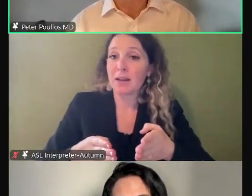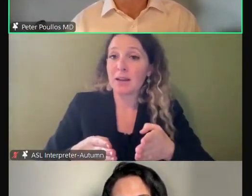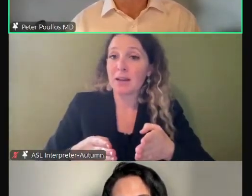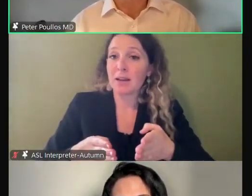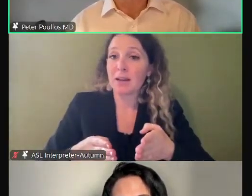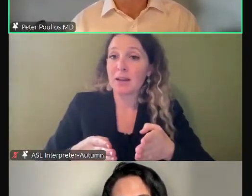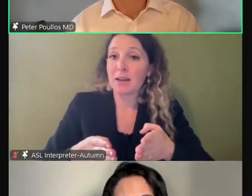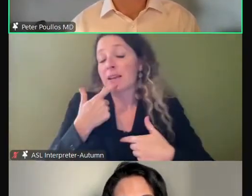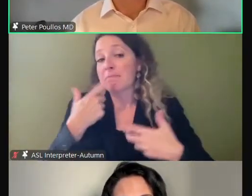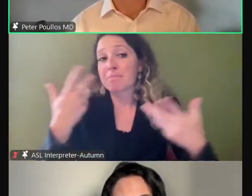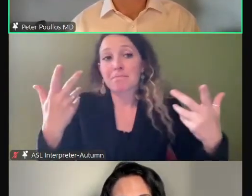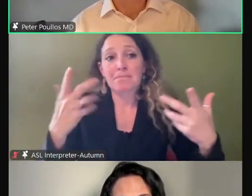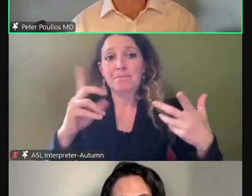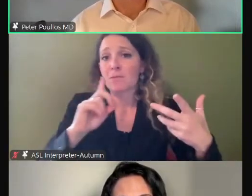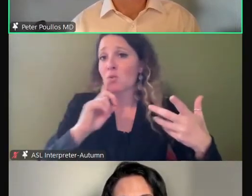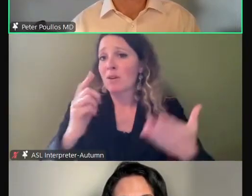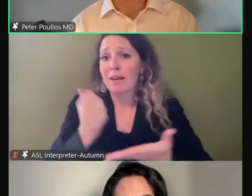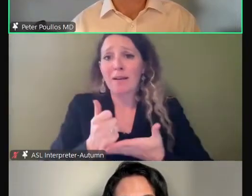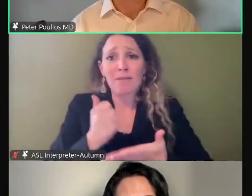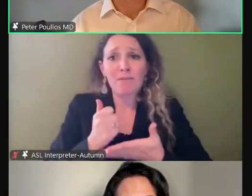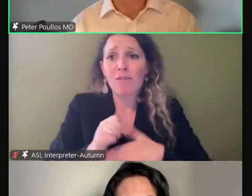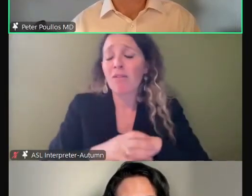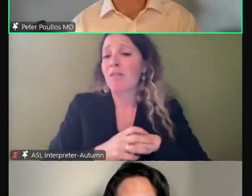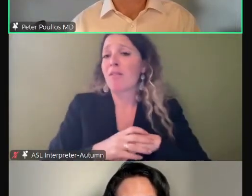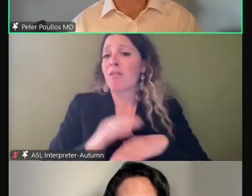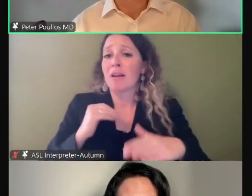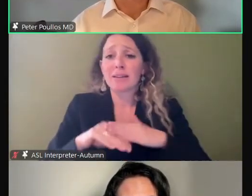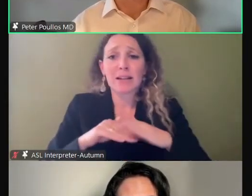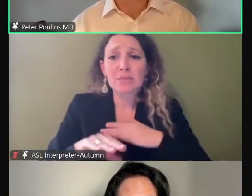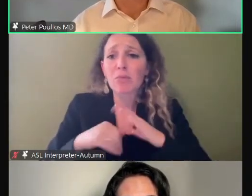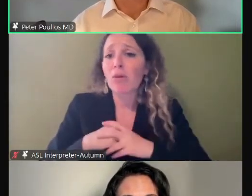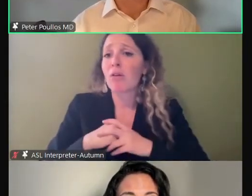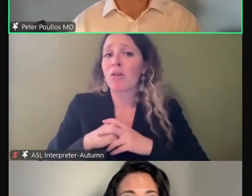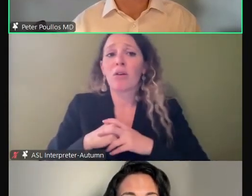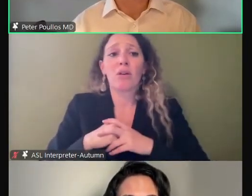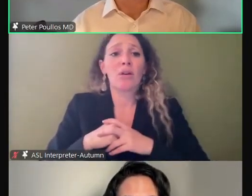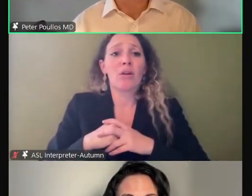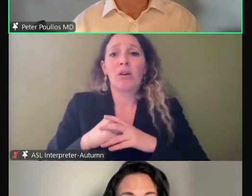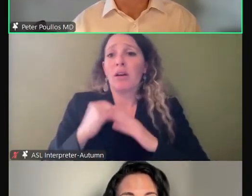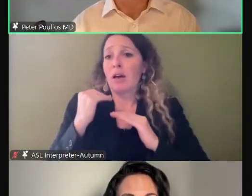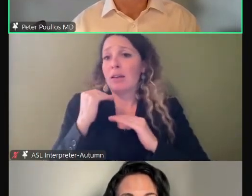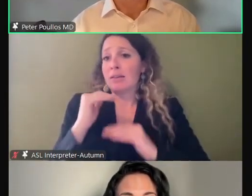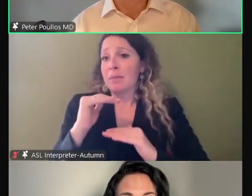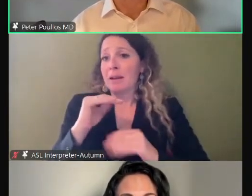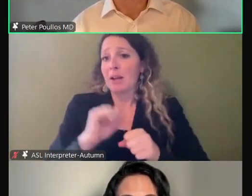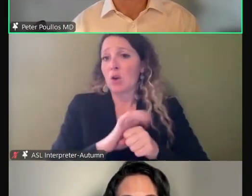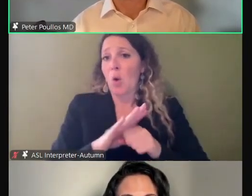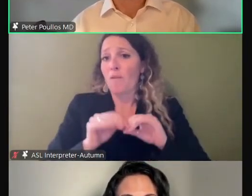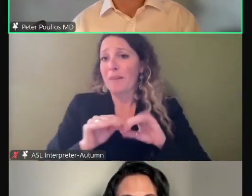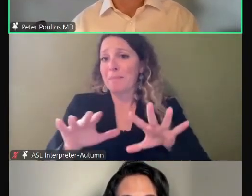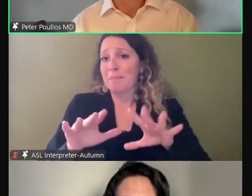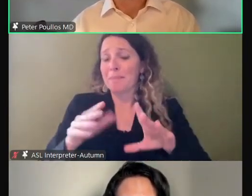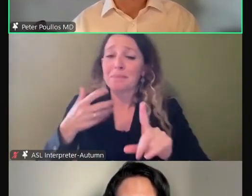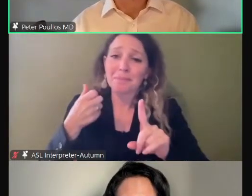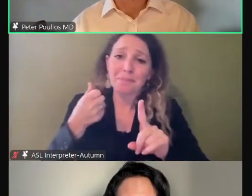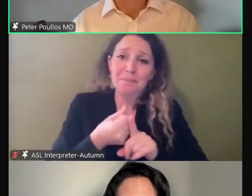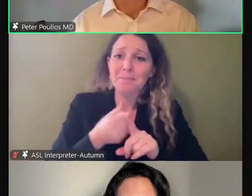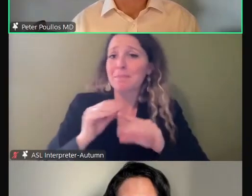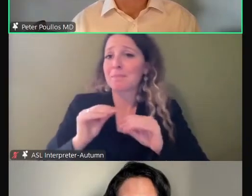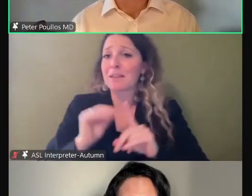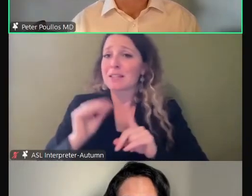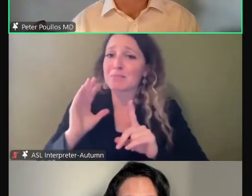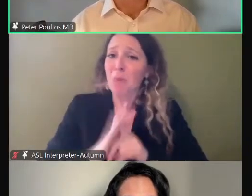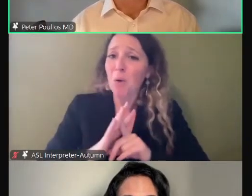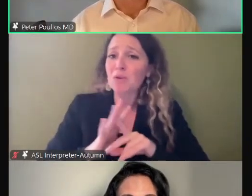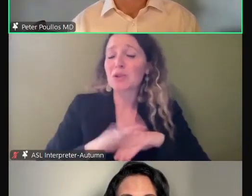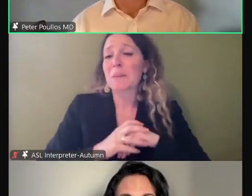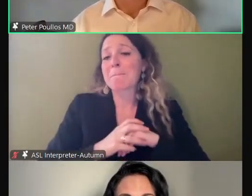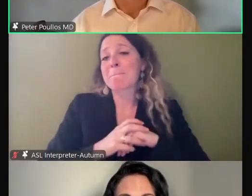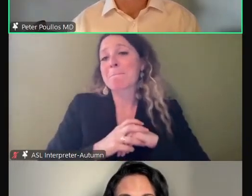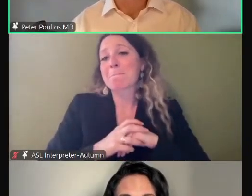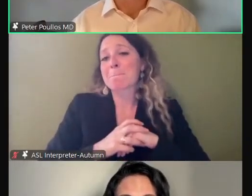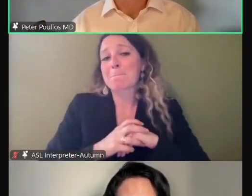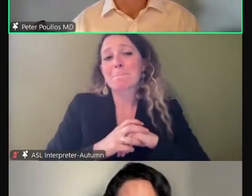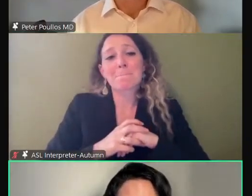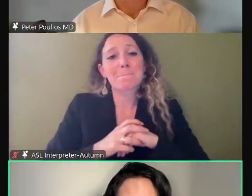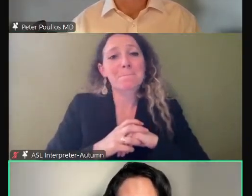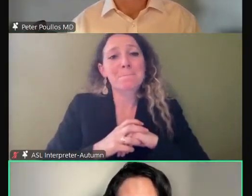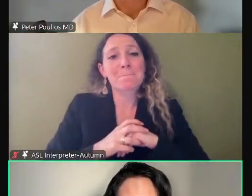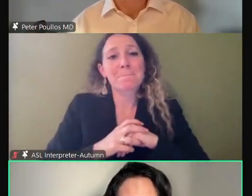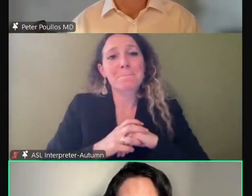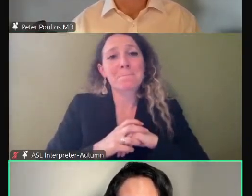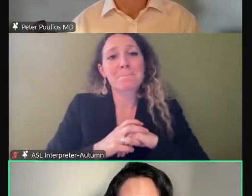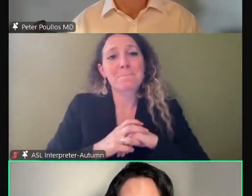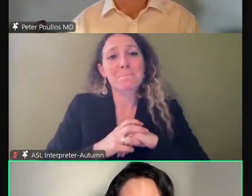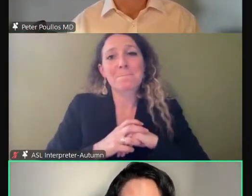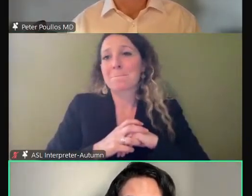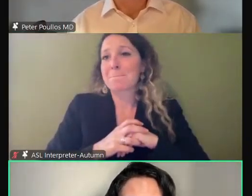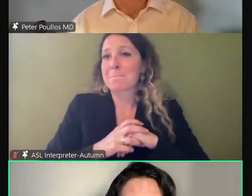It's accessible and time-efficient, limited COVID exposure, and simplified follow-up appointments.